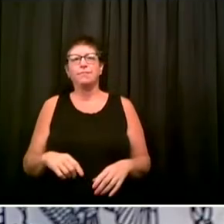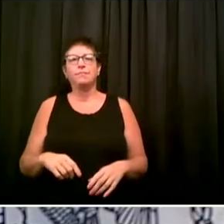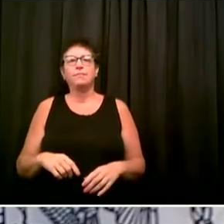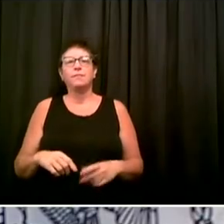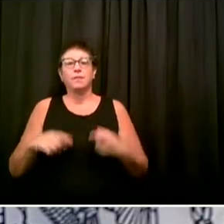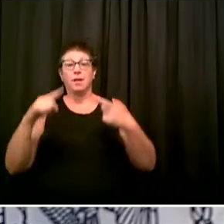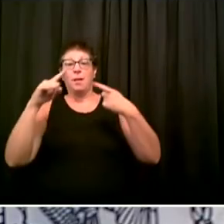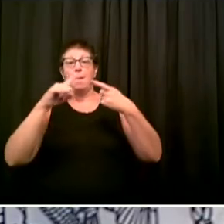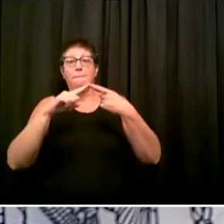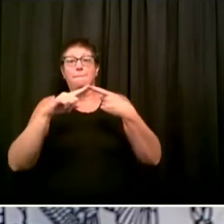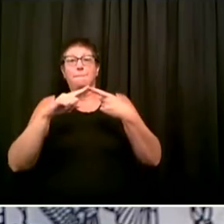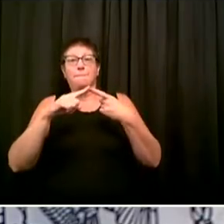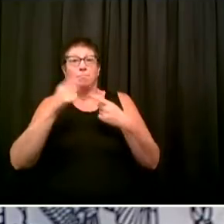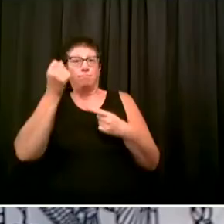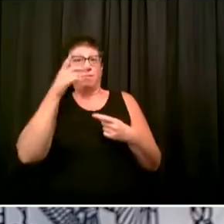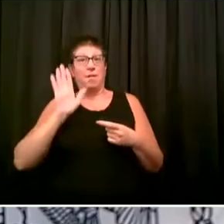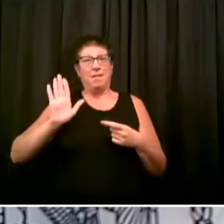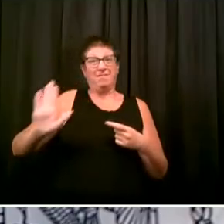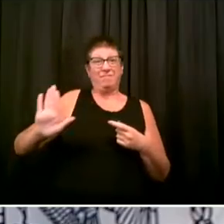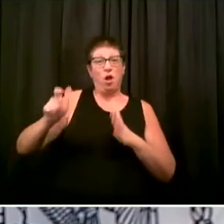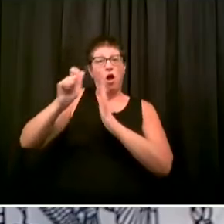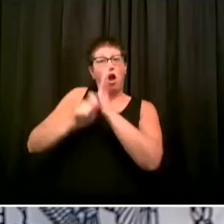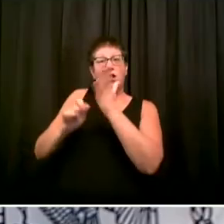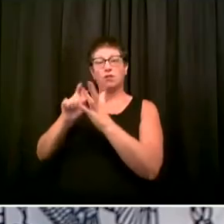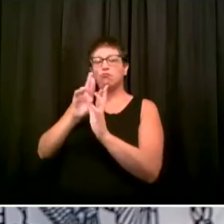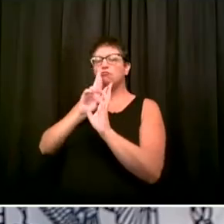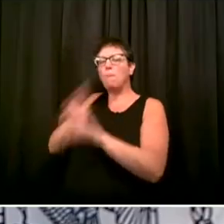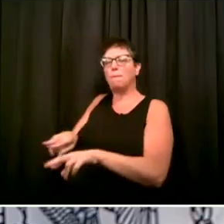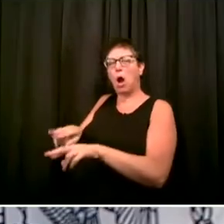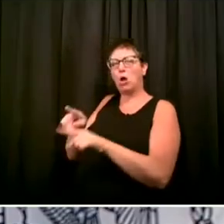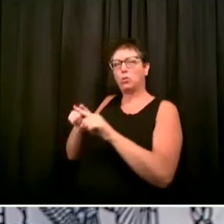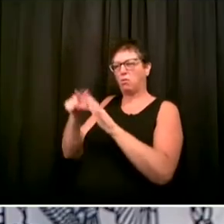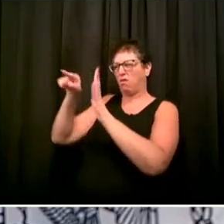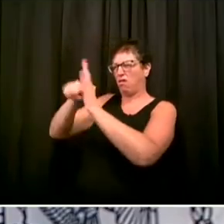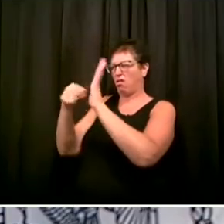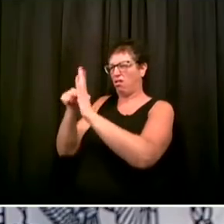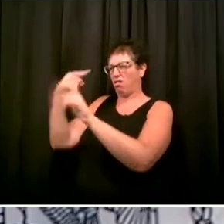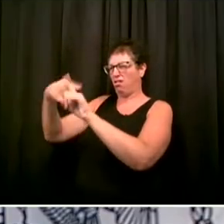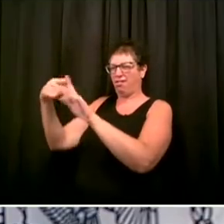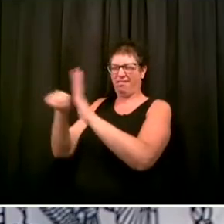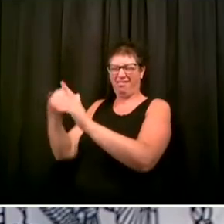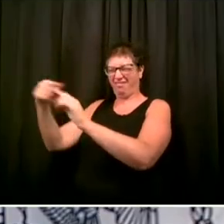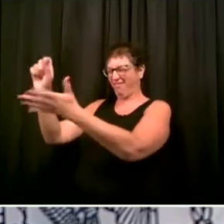I WANT TO GIVE YOU TWO-POINT